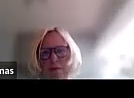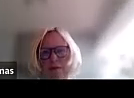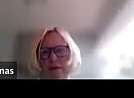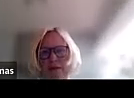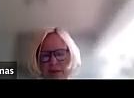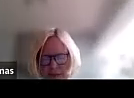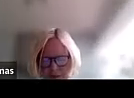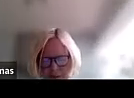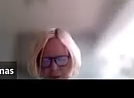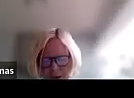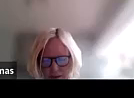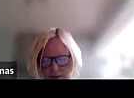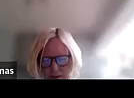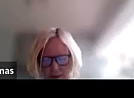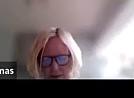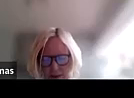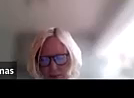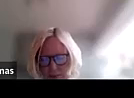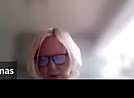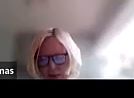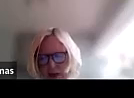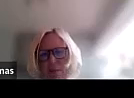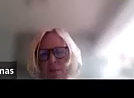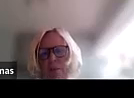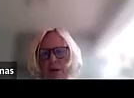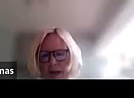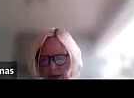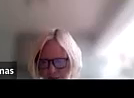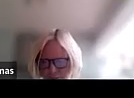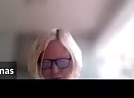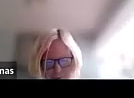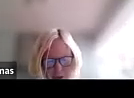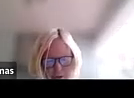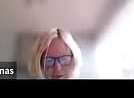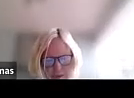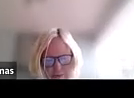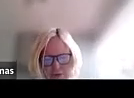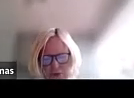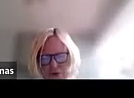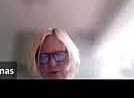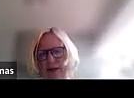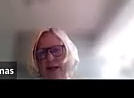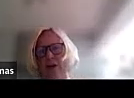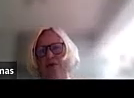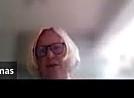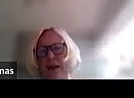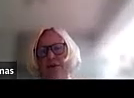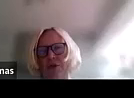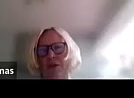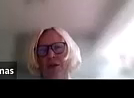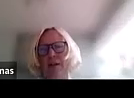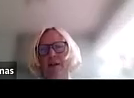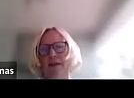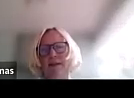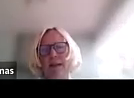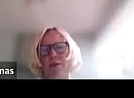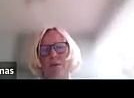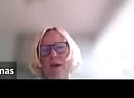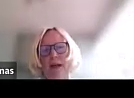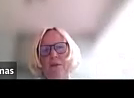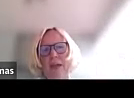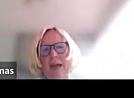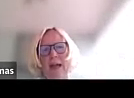centre practice. We've got a young population. We do a lot of cervical screening, contraception, sexual health care.